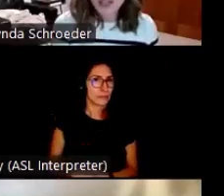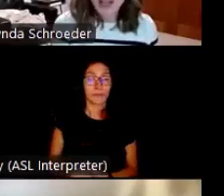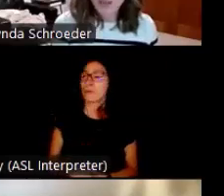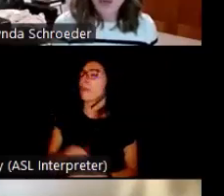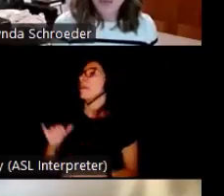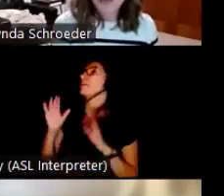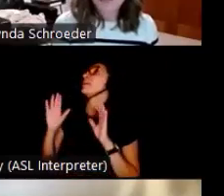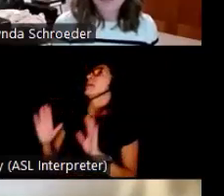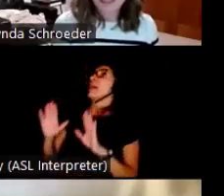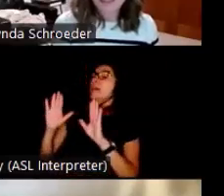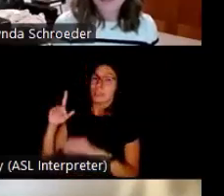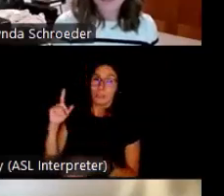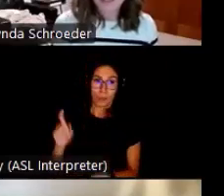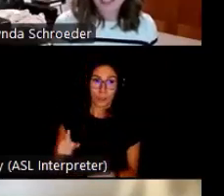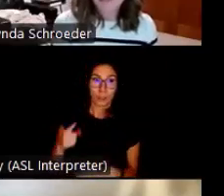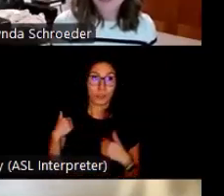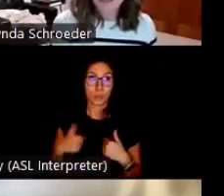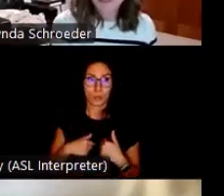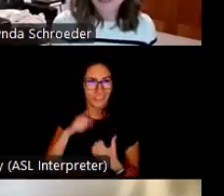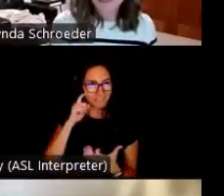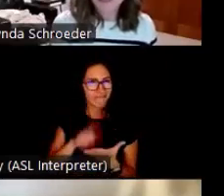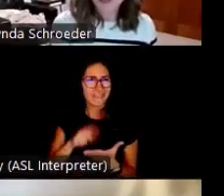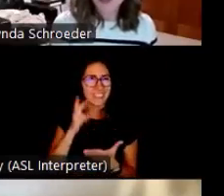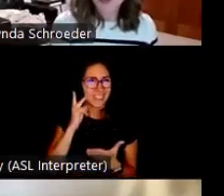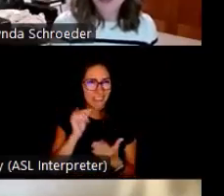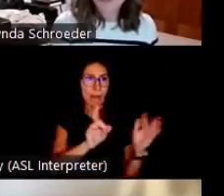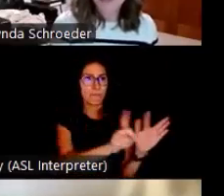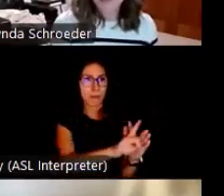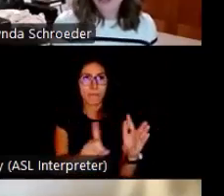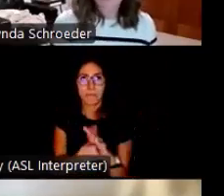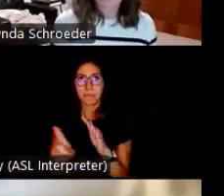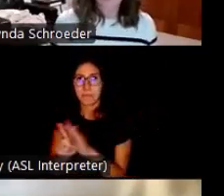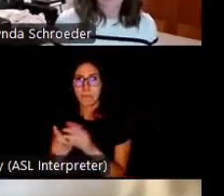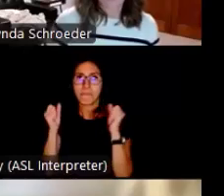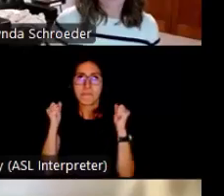And we've faced this in a lot of spaces. So we've had this when we were working